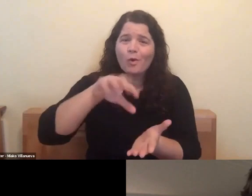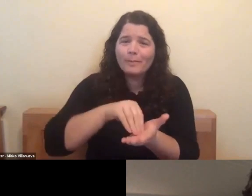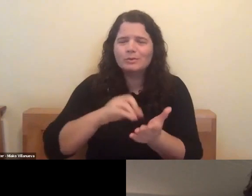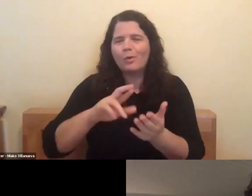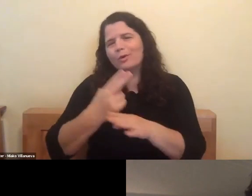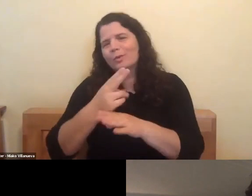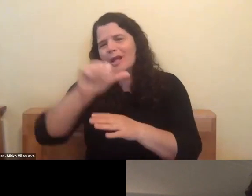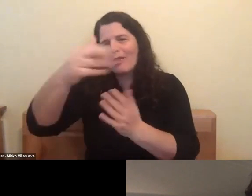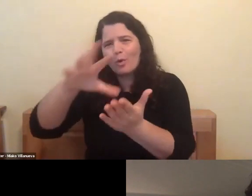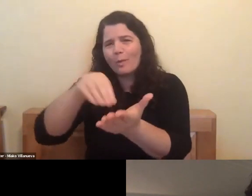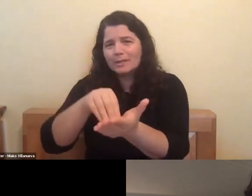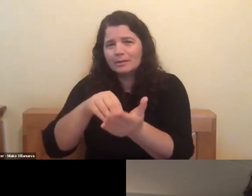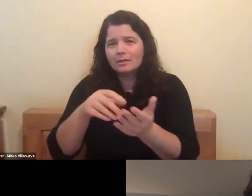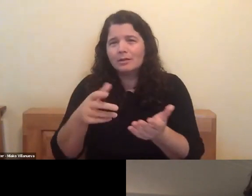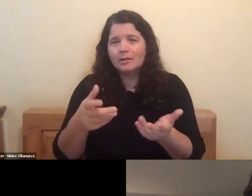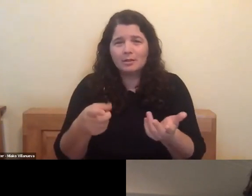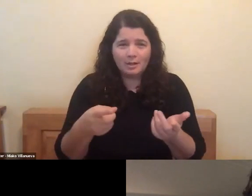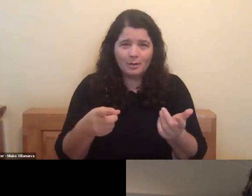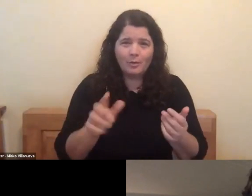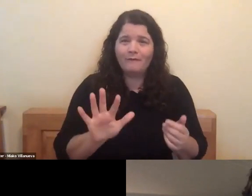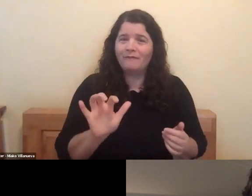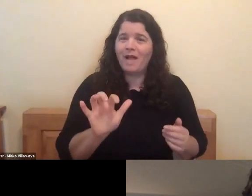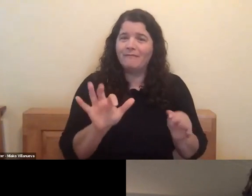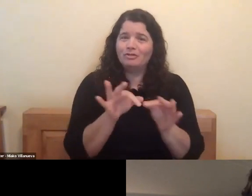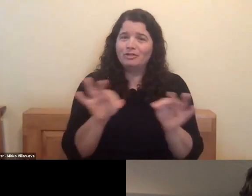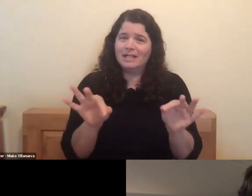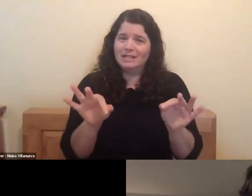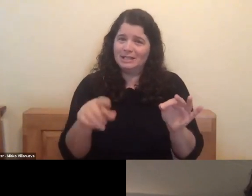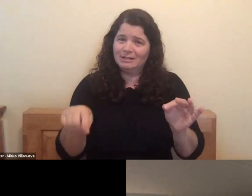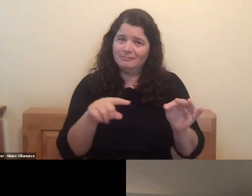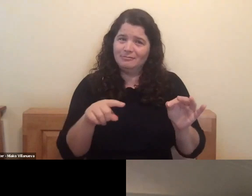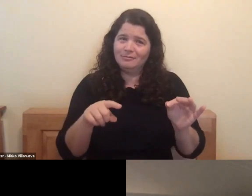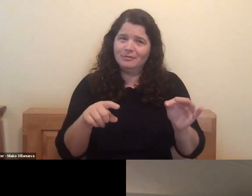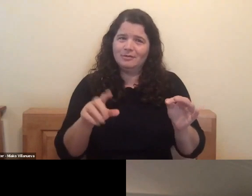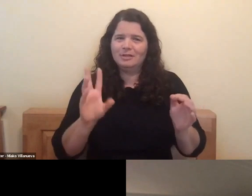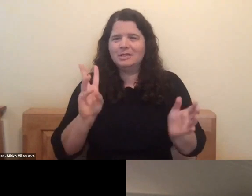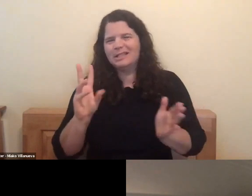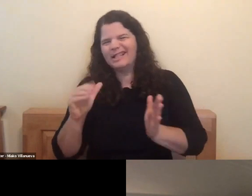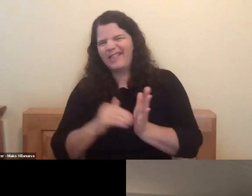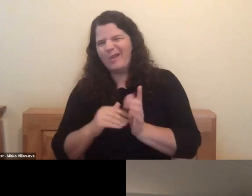was this let's say 500 sentences you could say around let's say 6000 words a reasonable